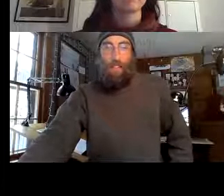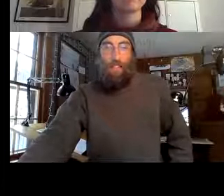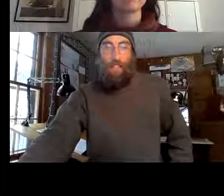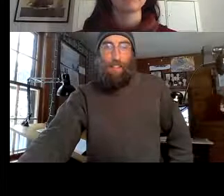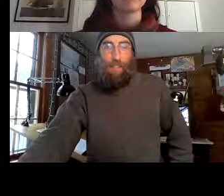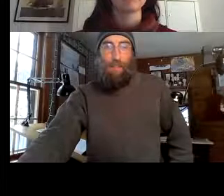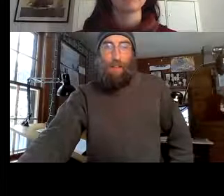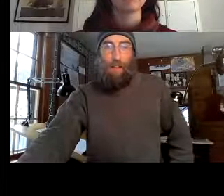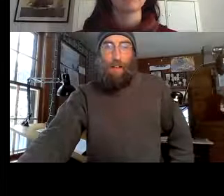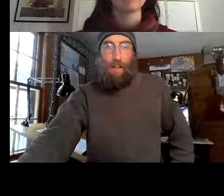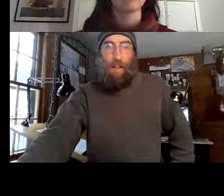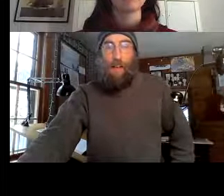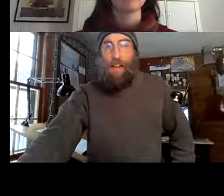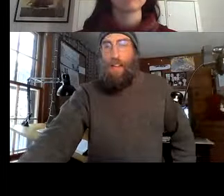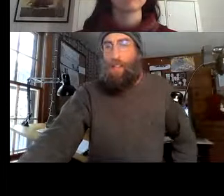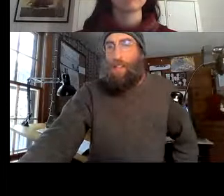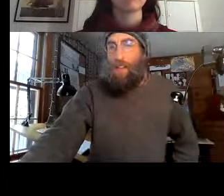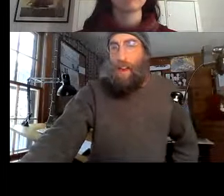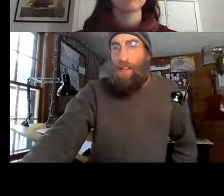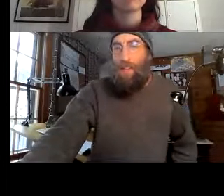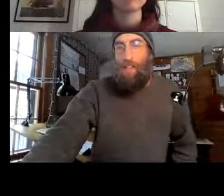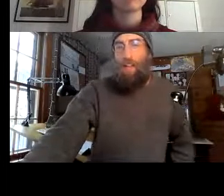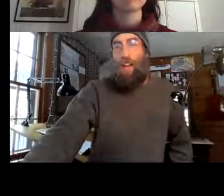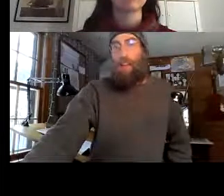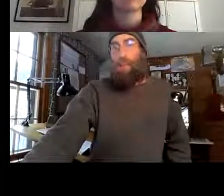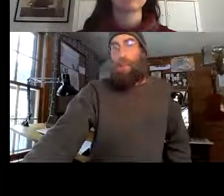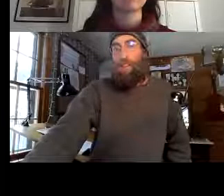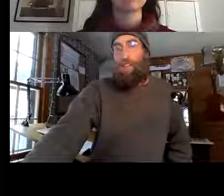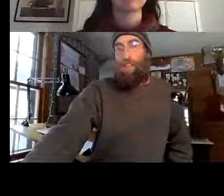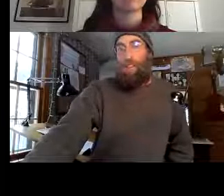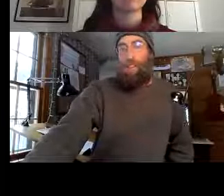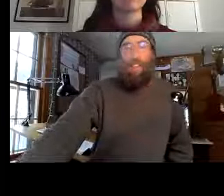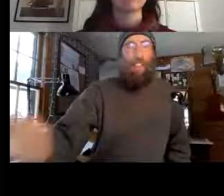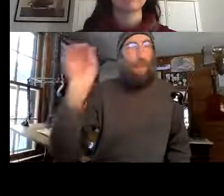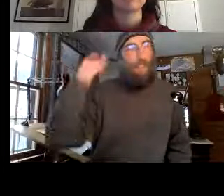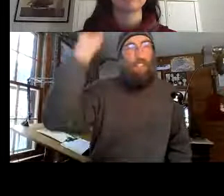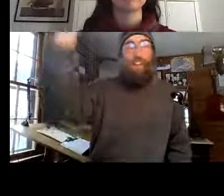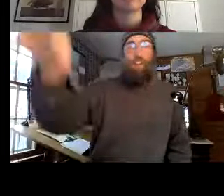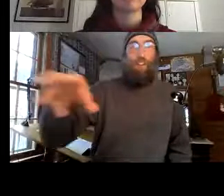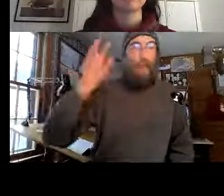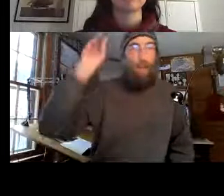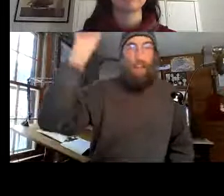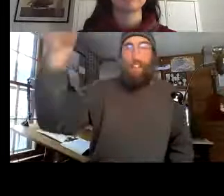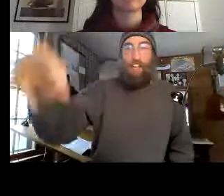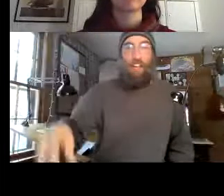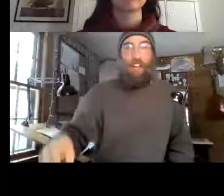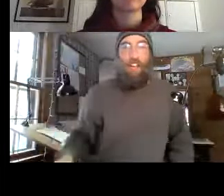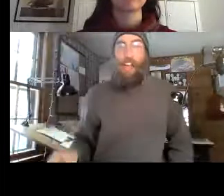1864. And my next question is: how does this affect, maybe, his students? So this is my conjecture: in my imagination,